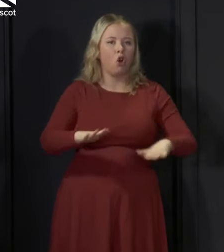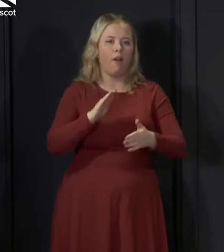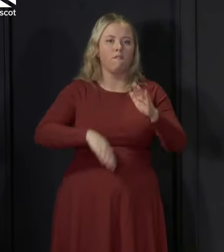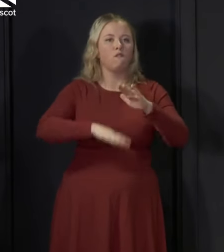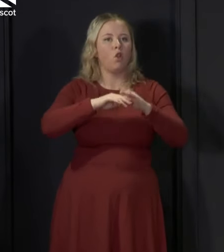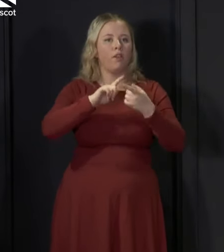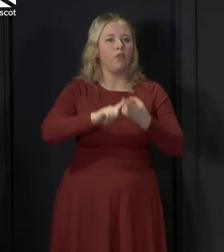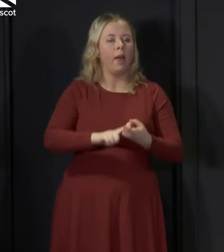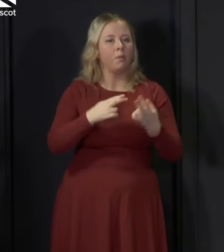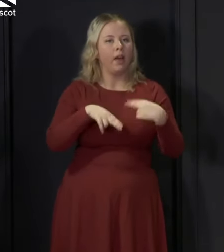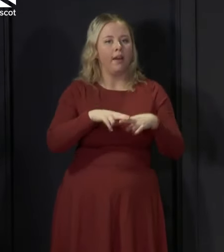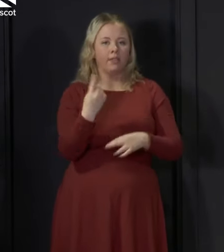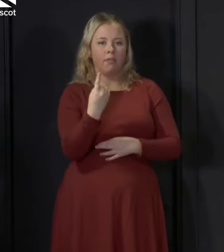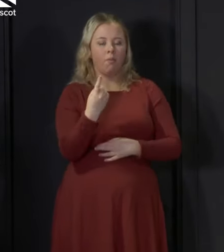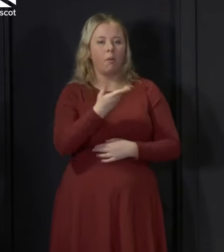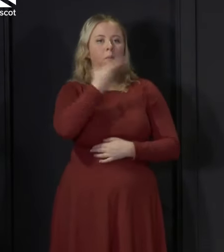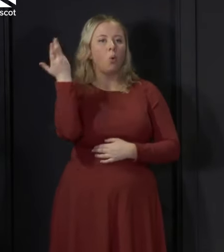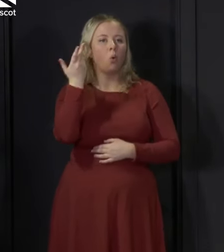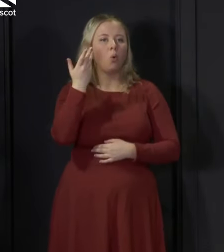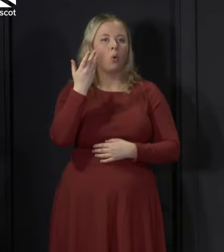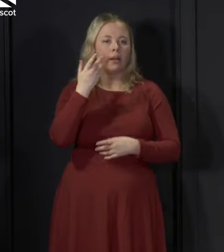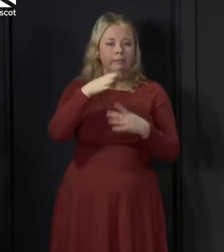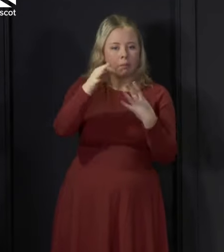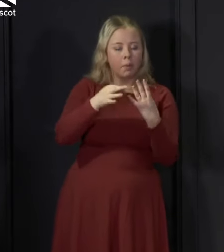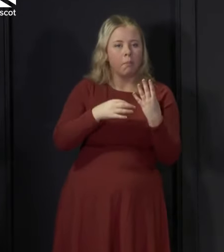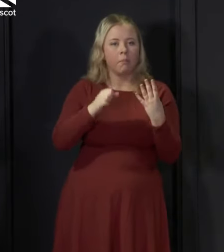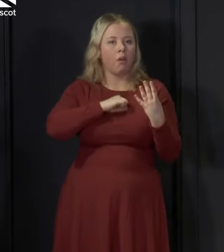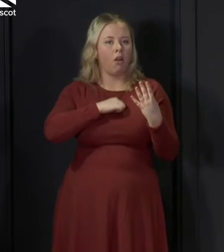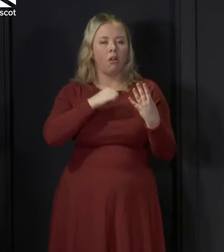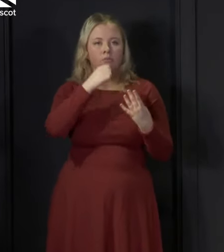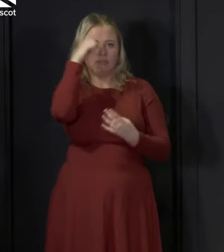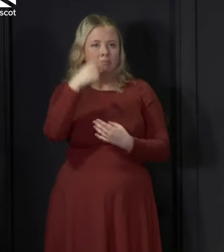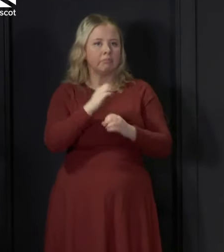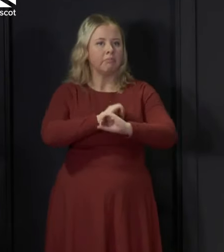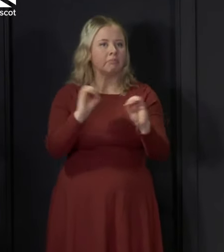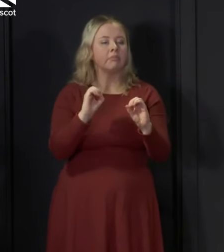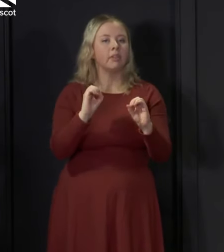have symptoms as it is when somebody does have symptoms. But one of the issues around